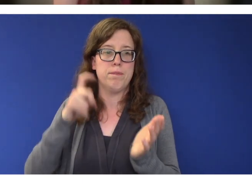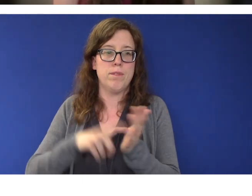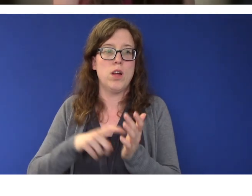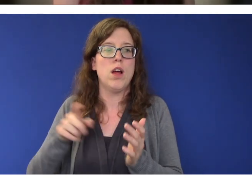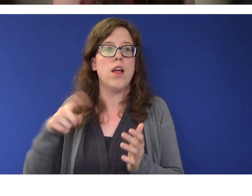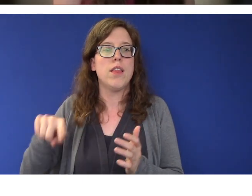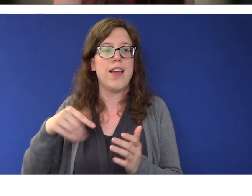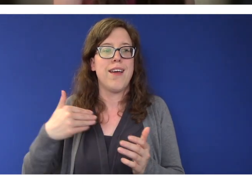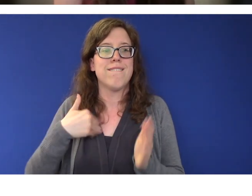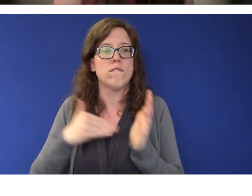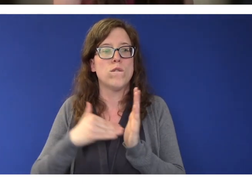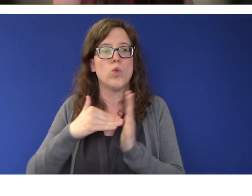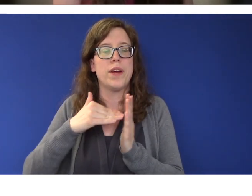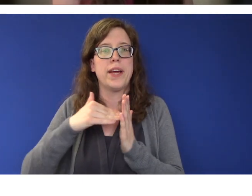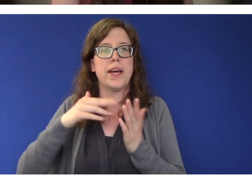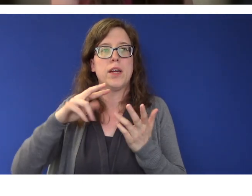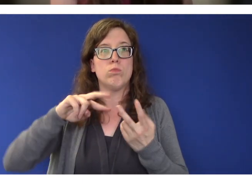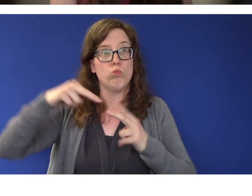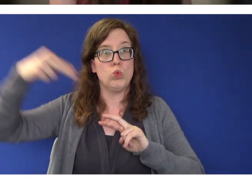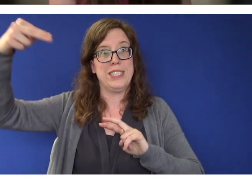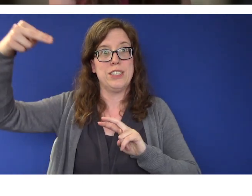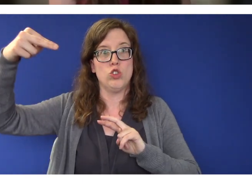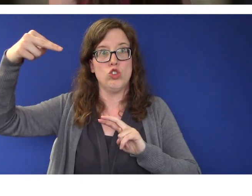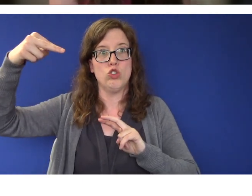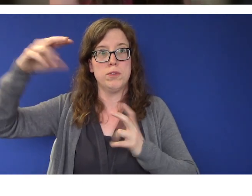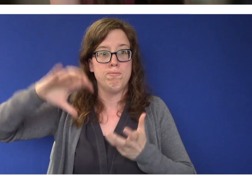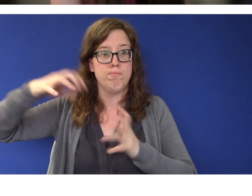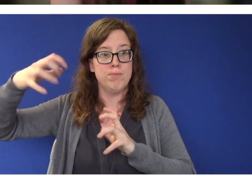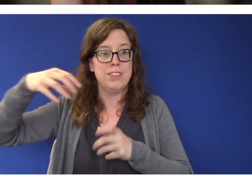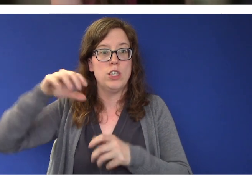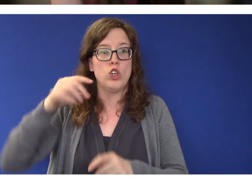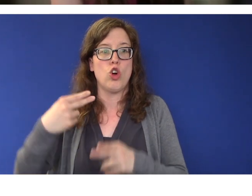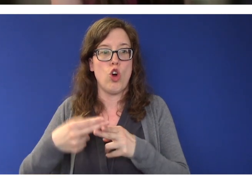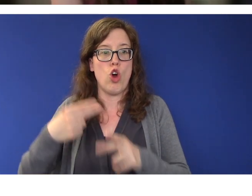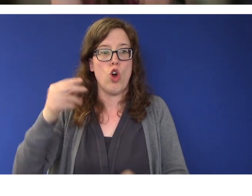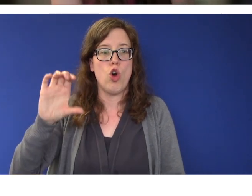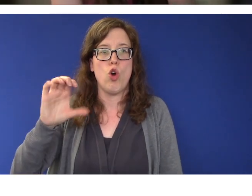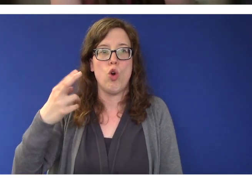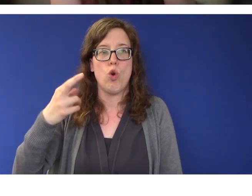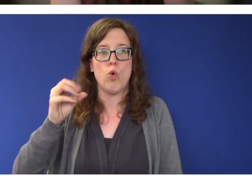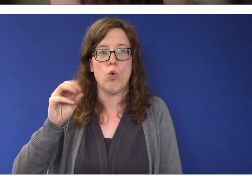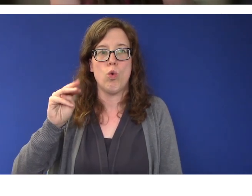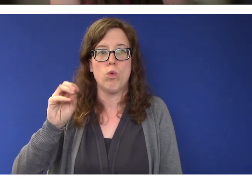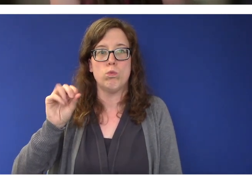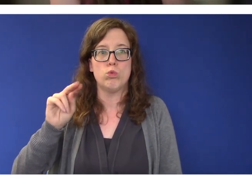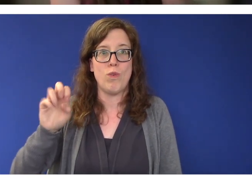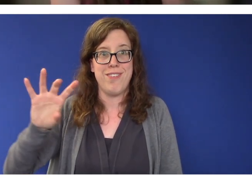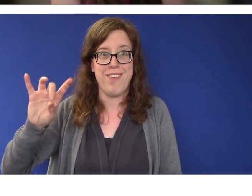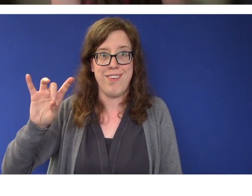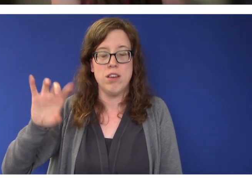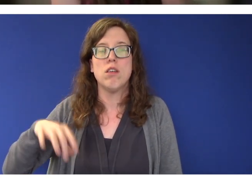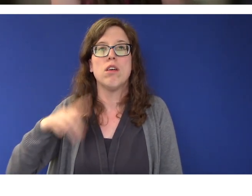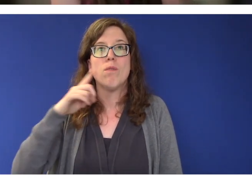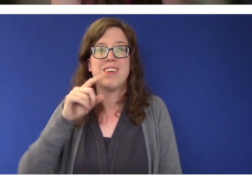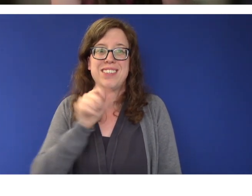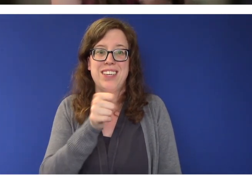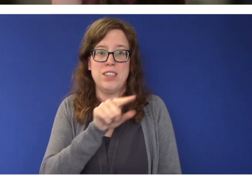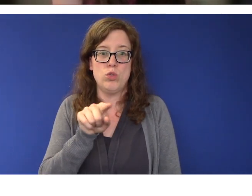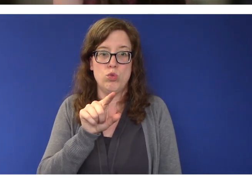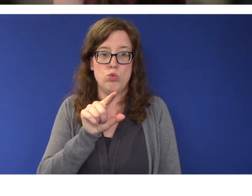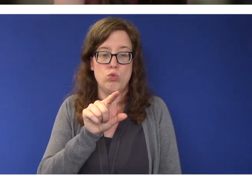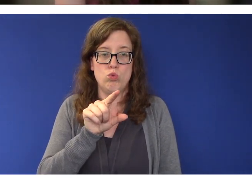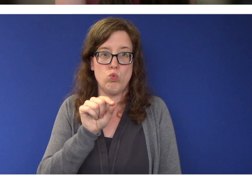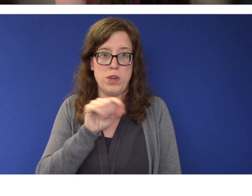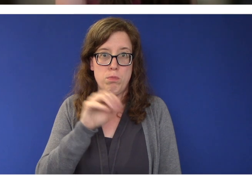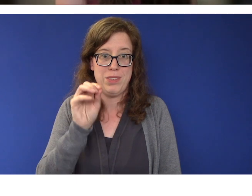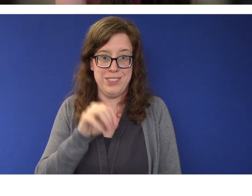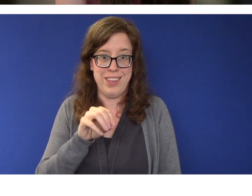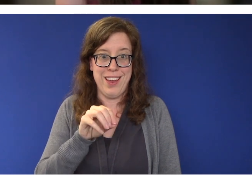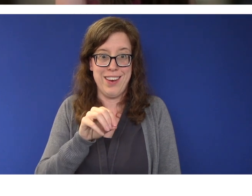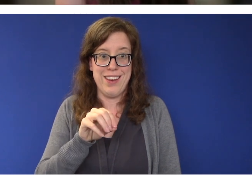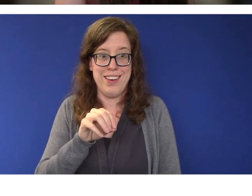have mutations in a gene on chromosome 8. However, 10-20% of individuals with CHARGE test negative